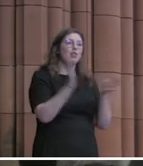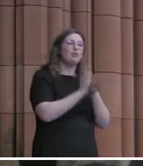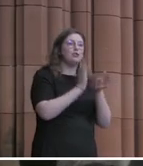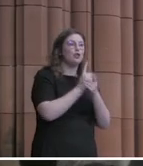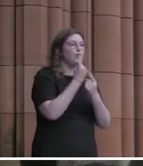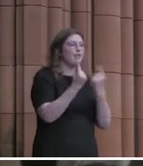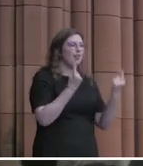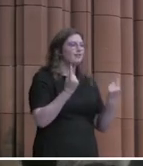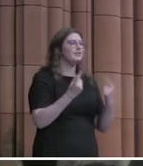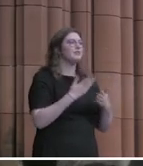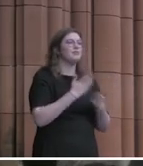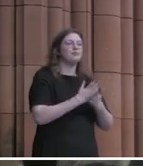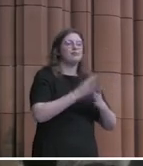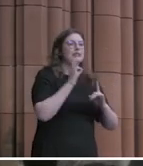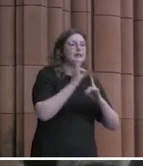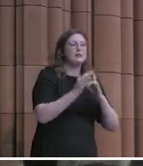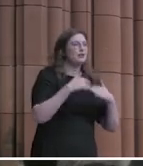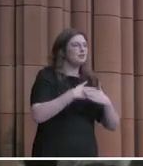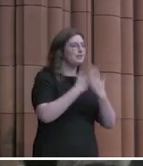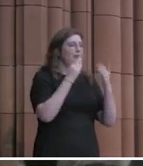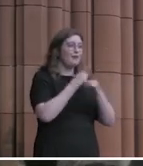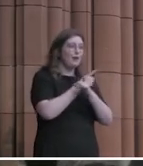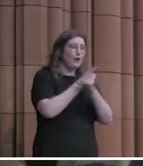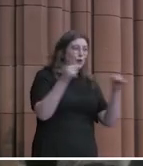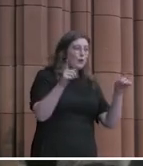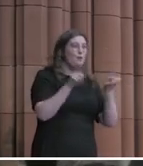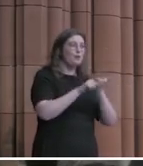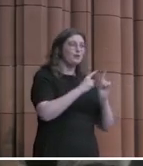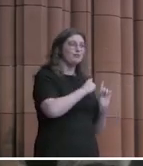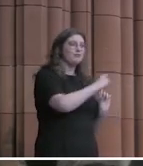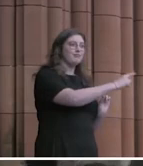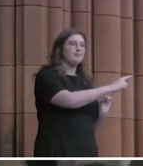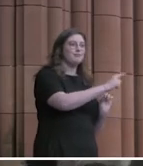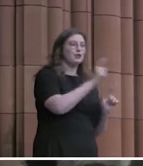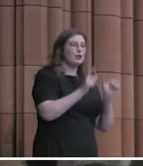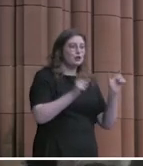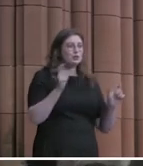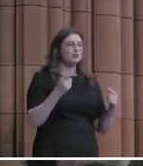It's a special day for you, our graduates. You've invested your time,